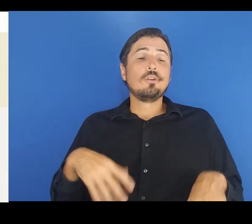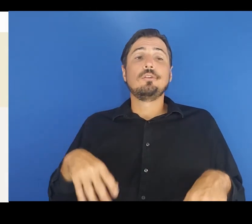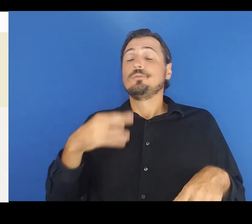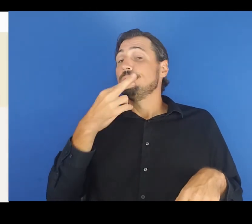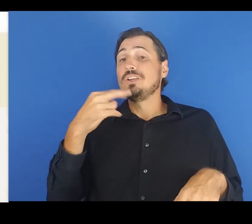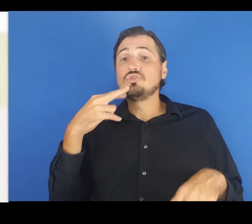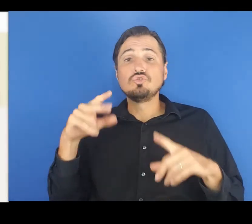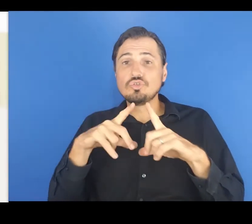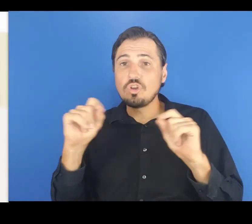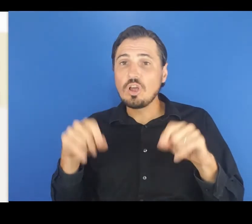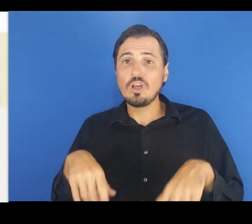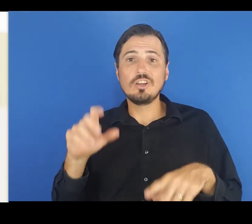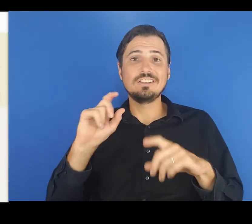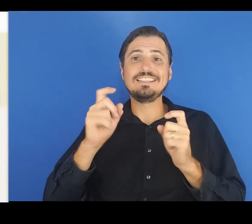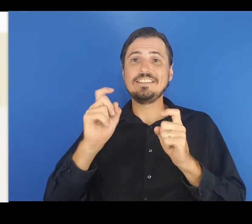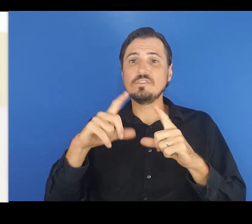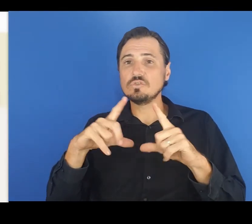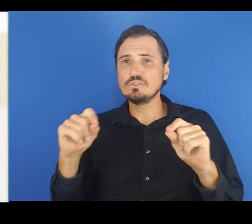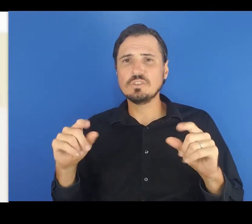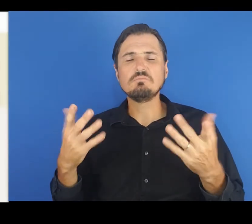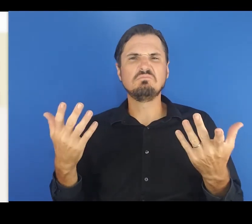meals, gift certificates and lots more.